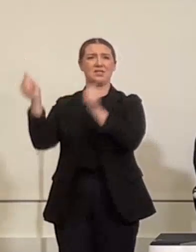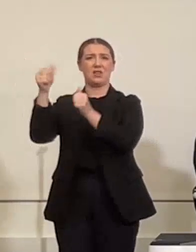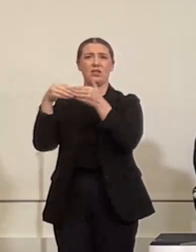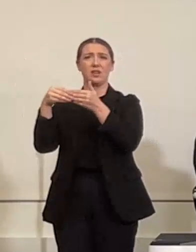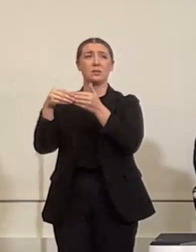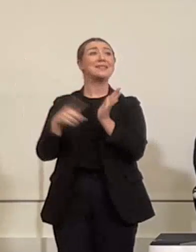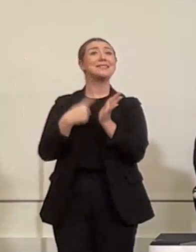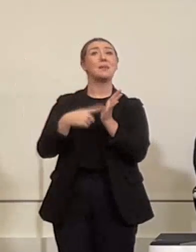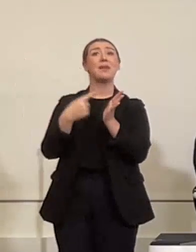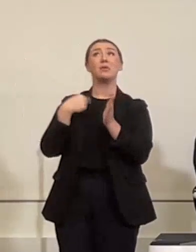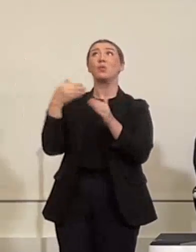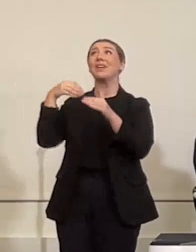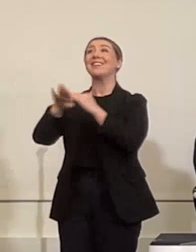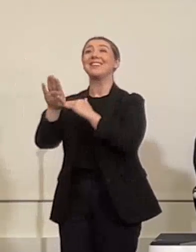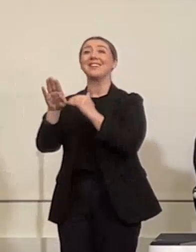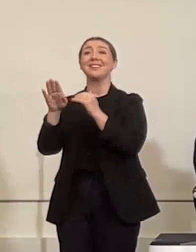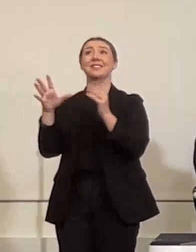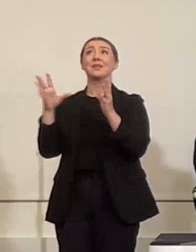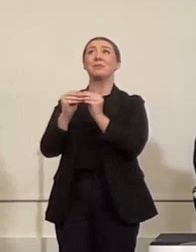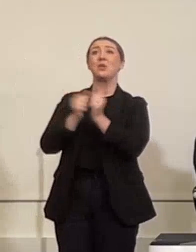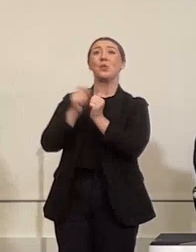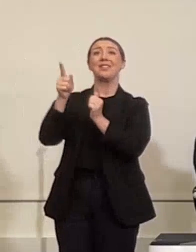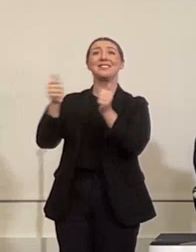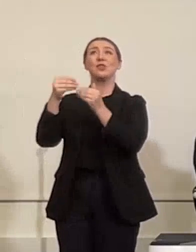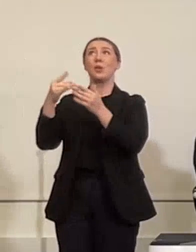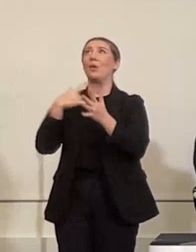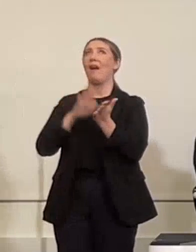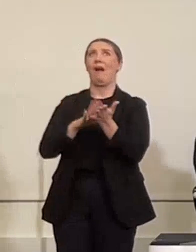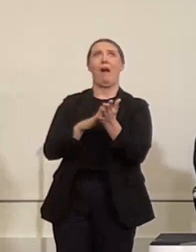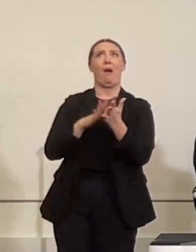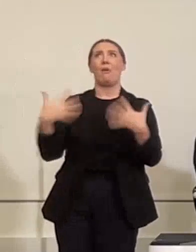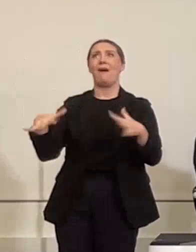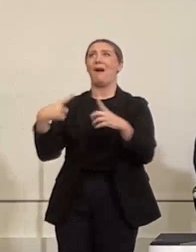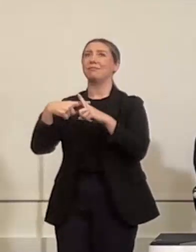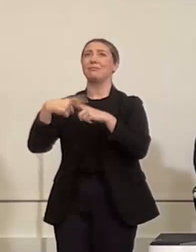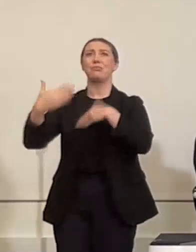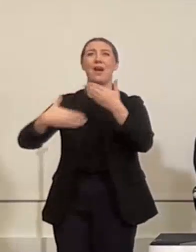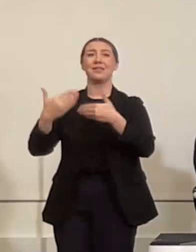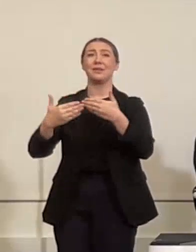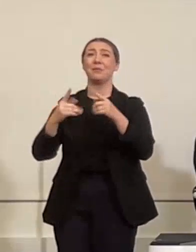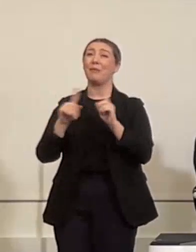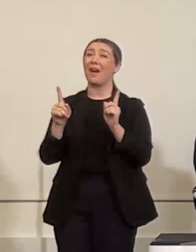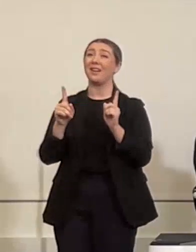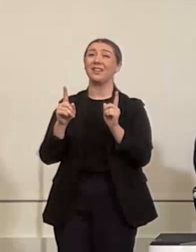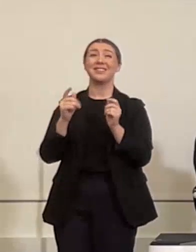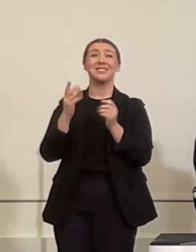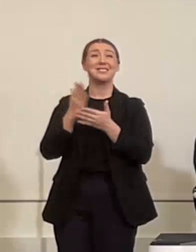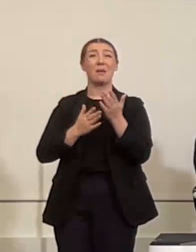just want to celebrate the praise and the progress and and stuff. I think some of the most meaningful meetings I've shared